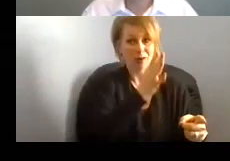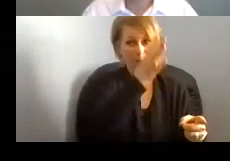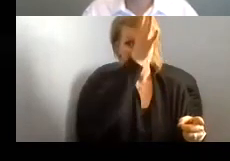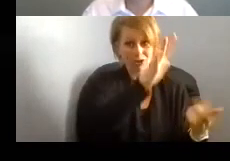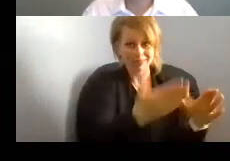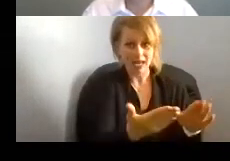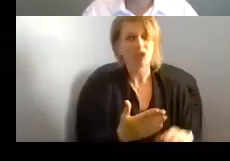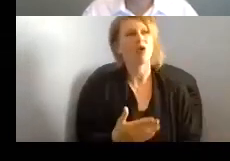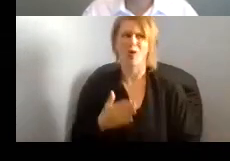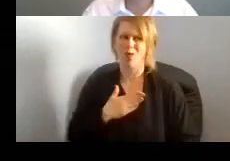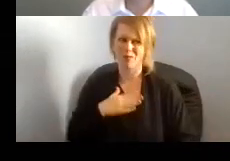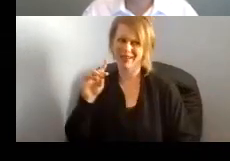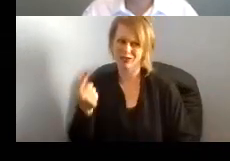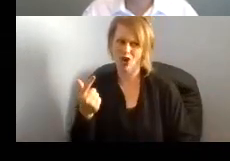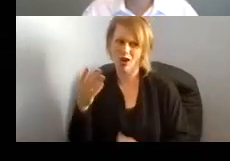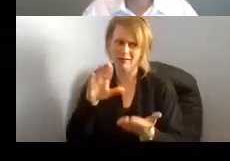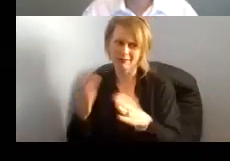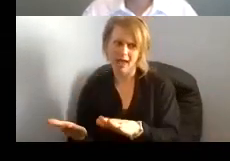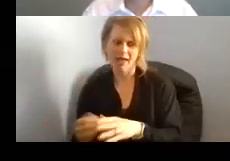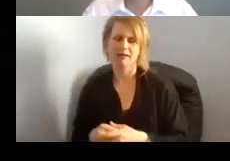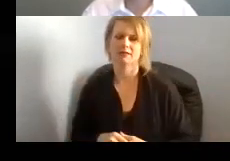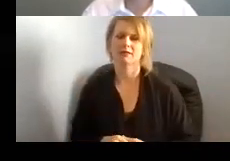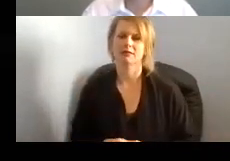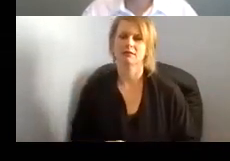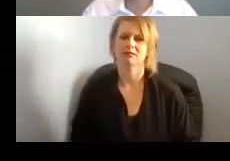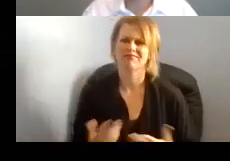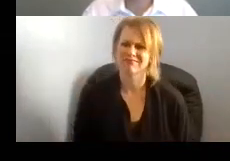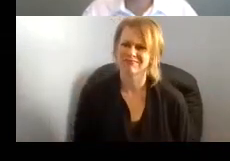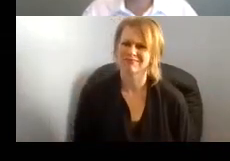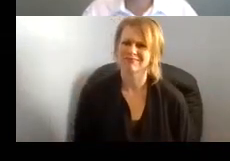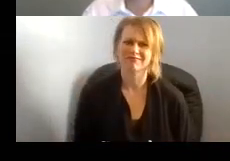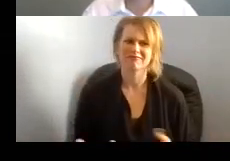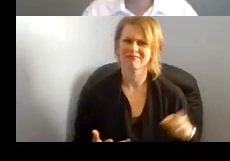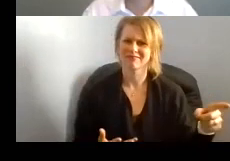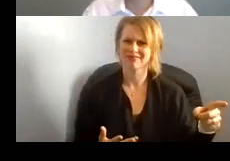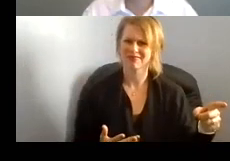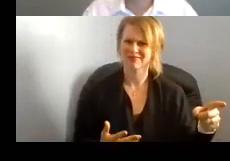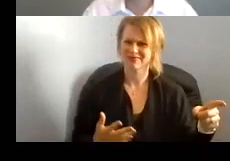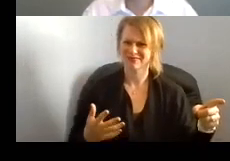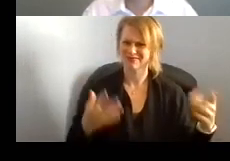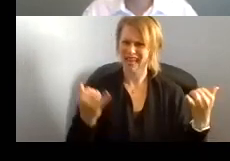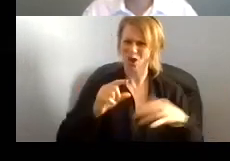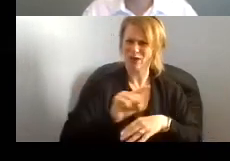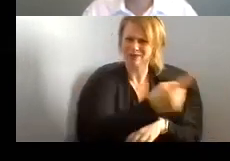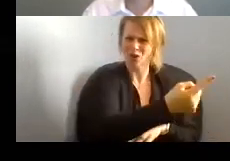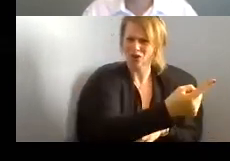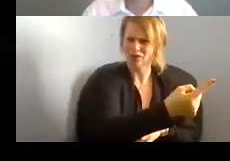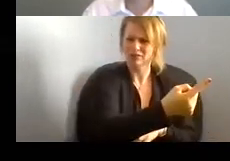both my parents died when I was your age, if the child has just experienced the death, say, of a grandparent, they may actually start to feel that